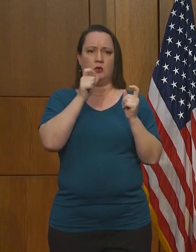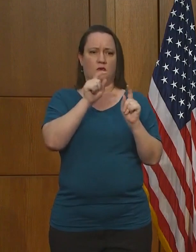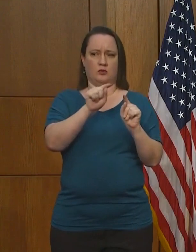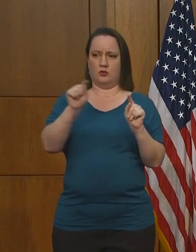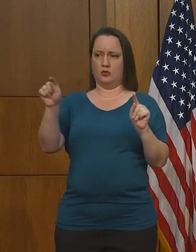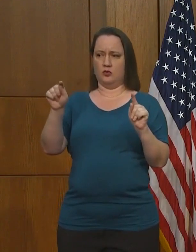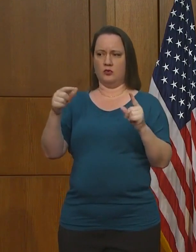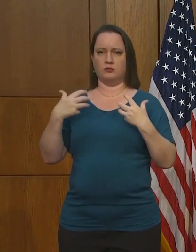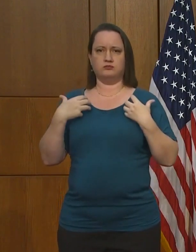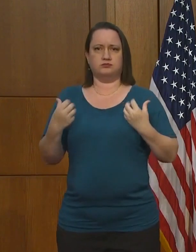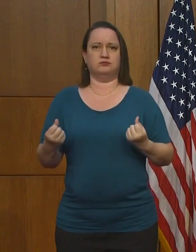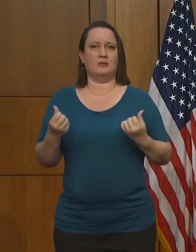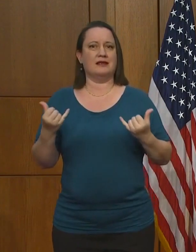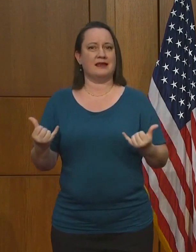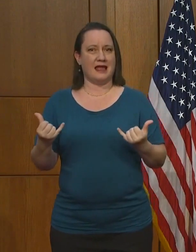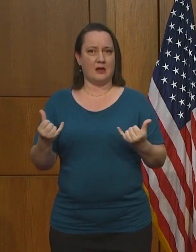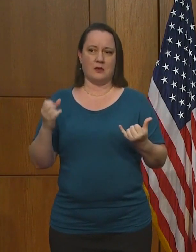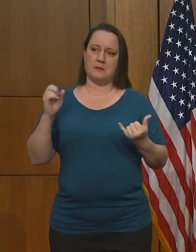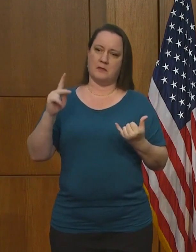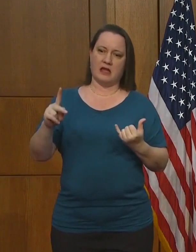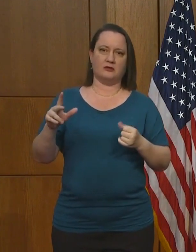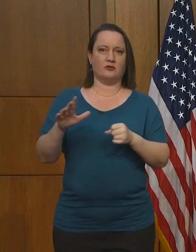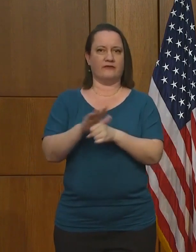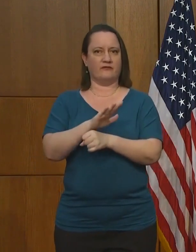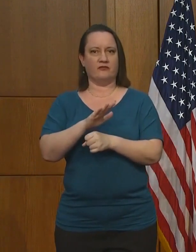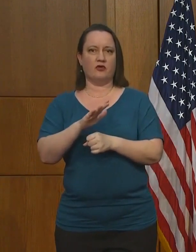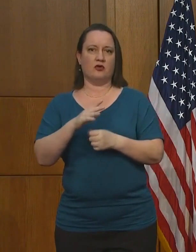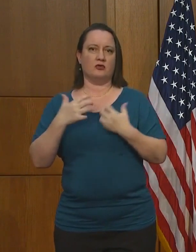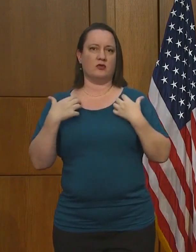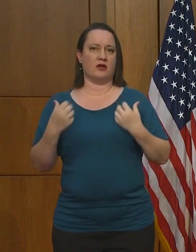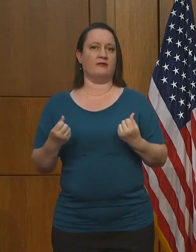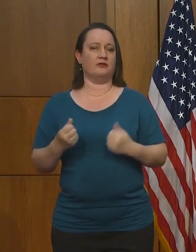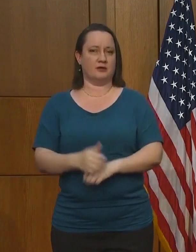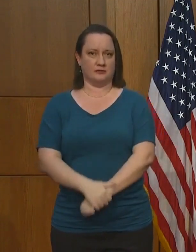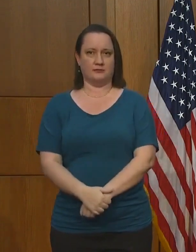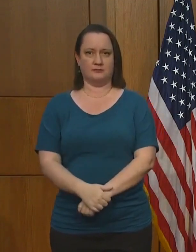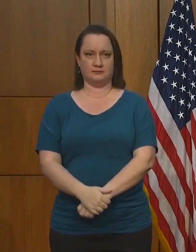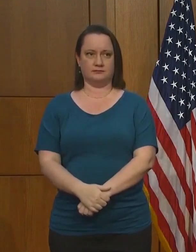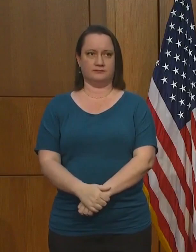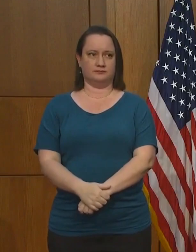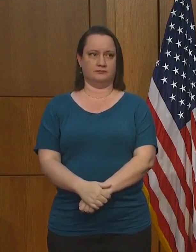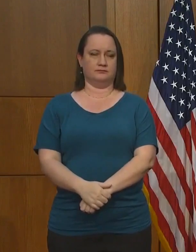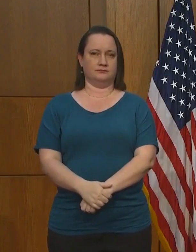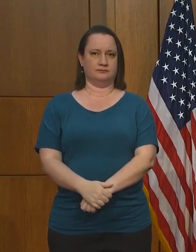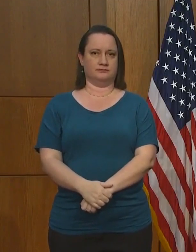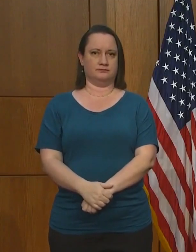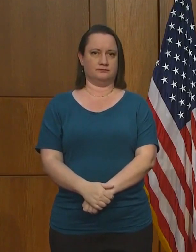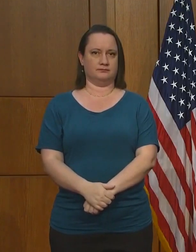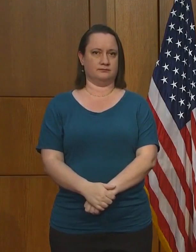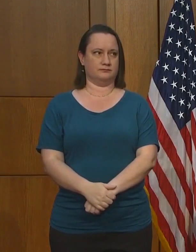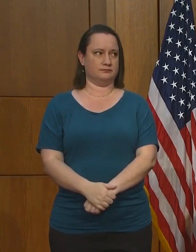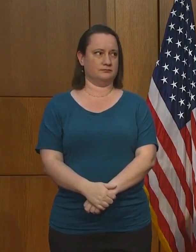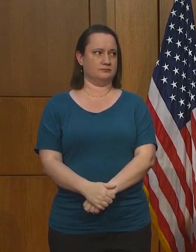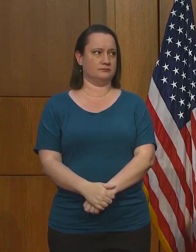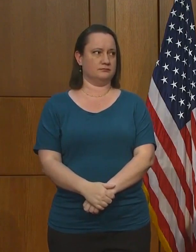IMPORTANT IS TO CELEBRATE THOSE THAT HAVE SURVIVED AND ARE BACK